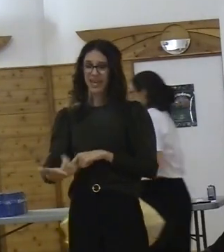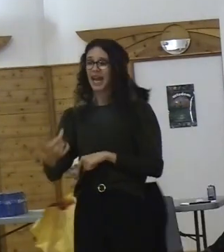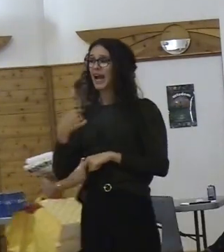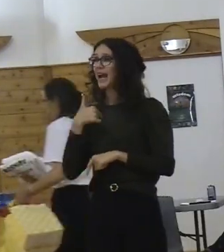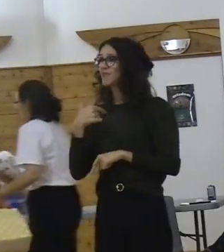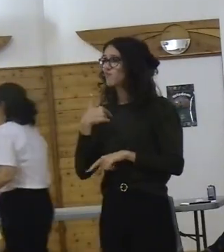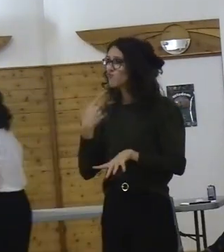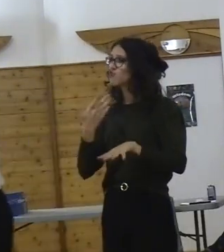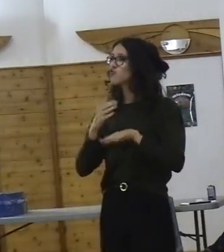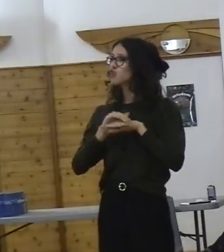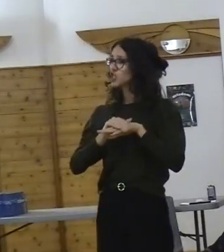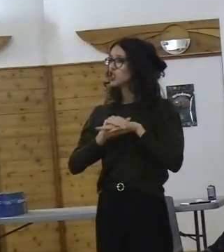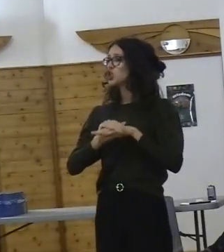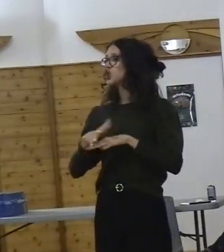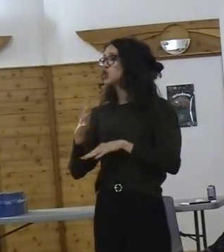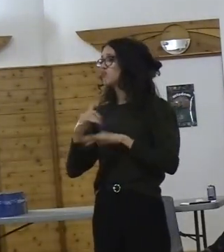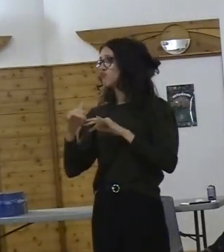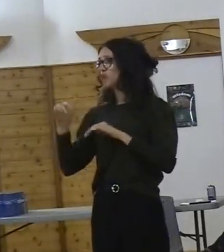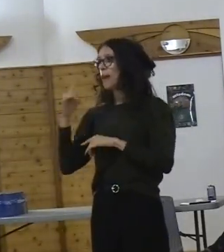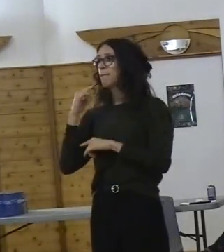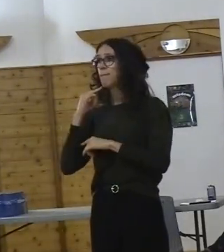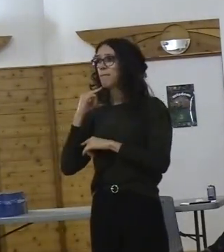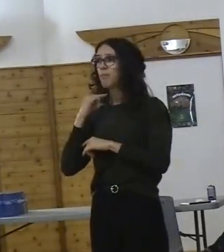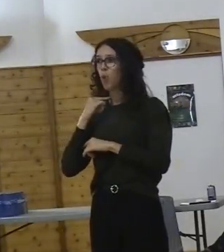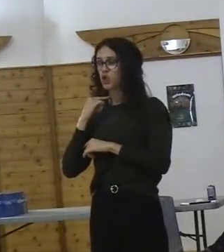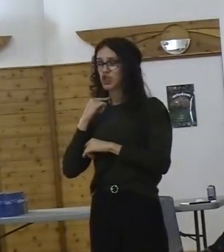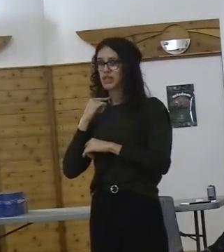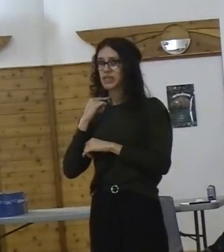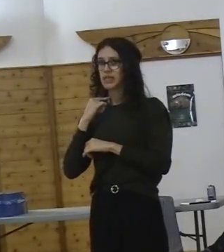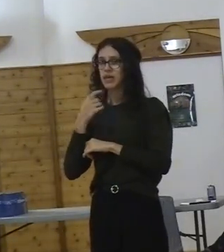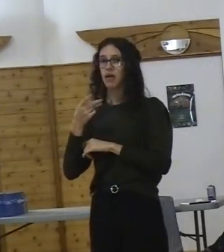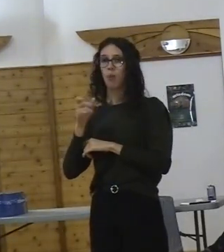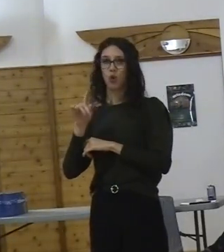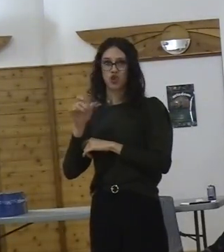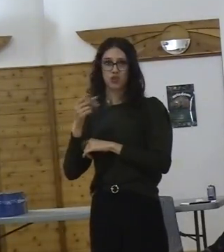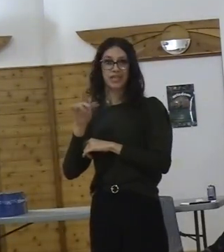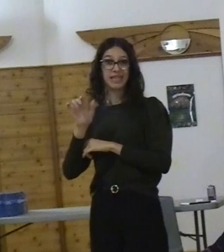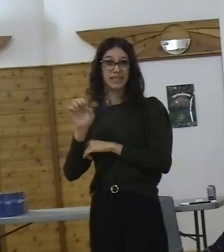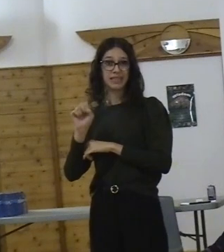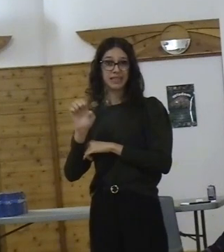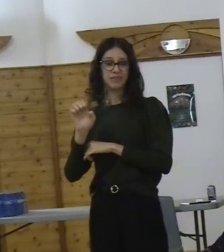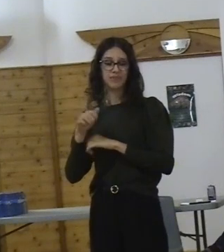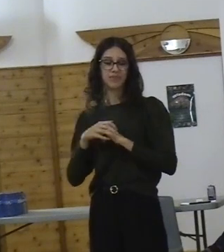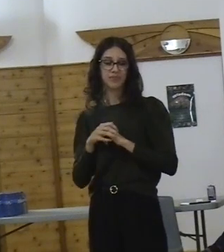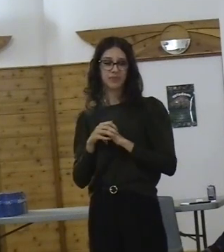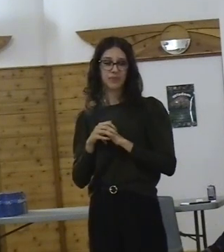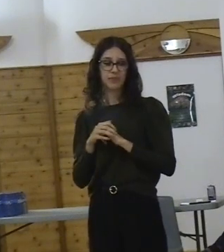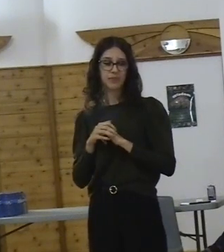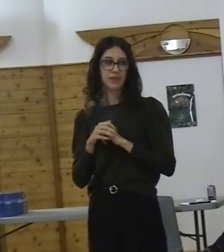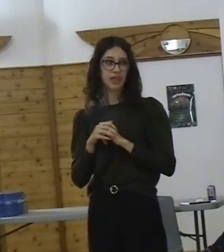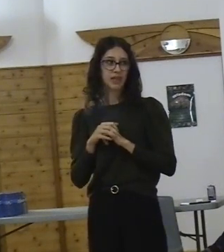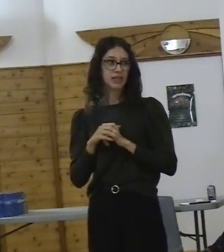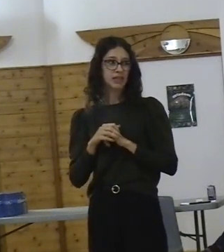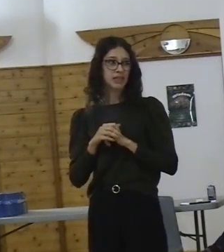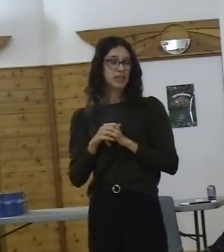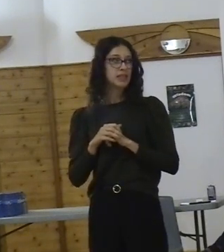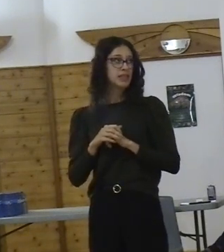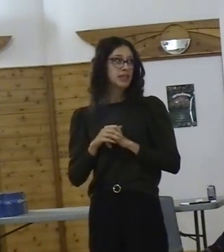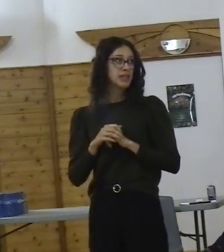lost my dollar the toll you took away